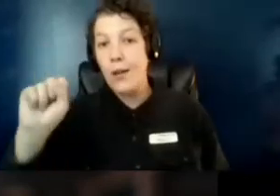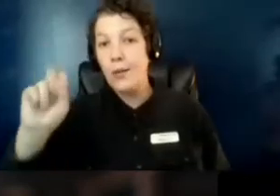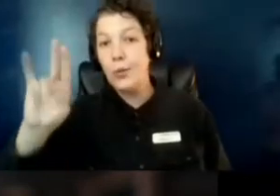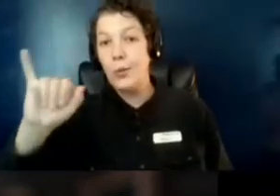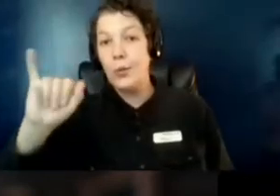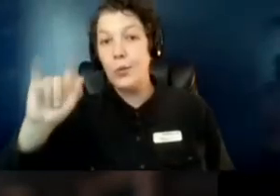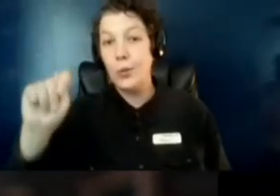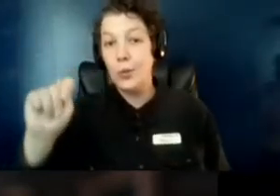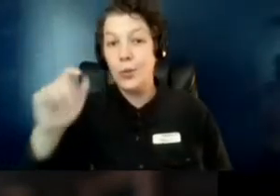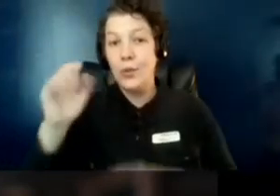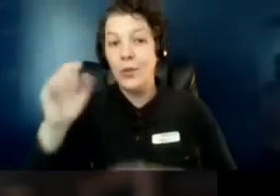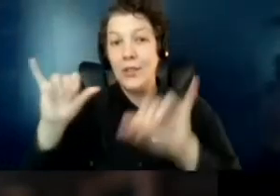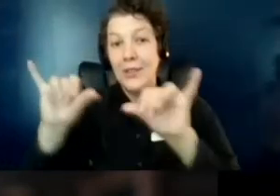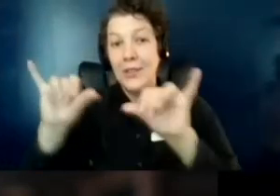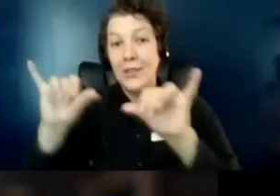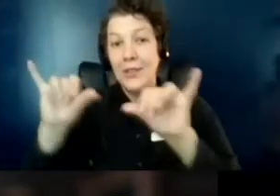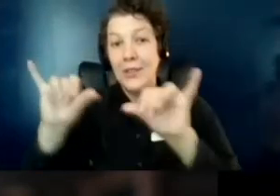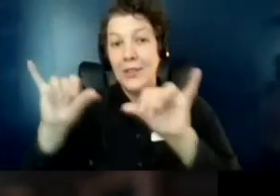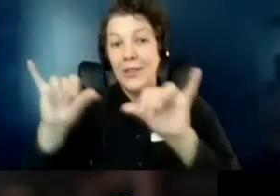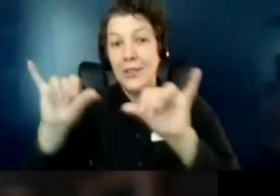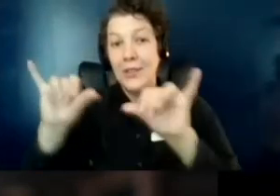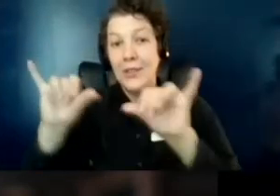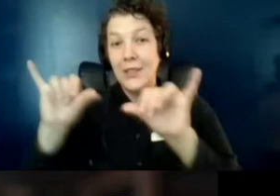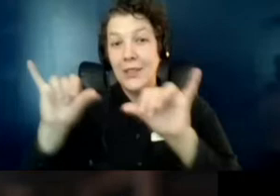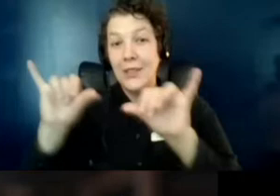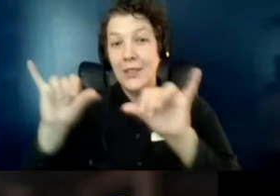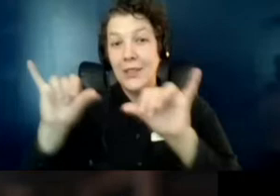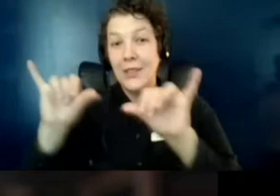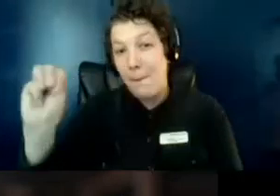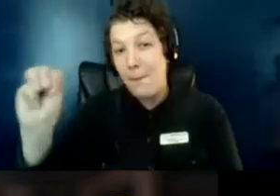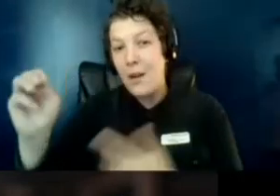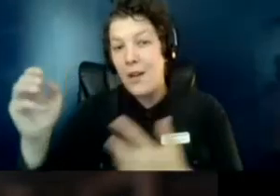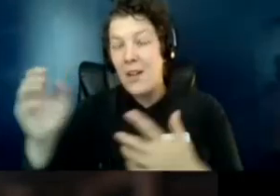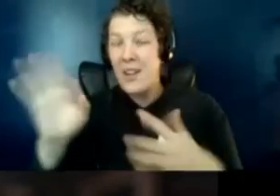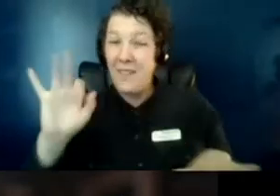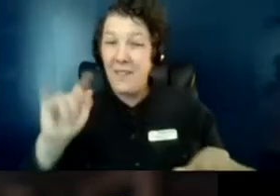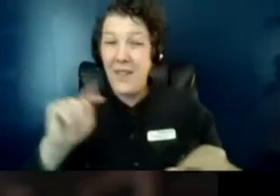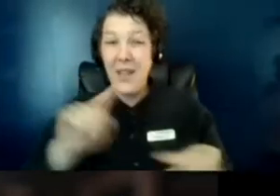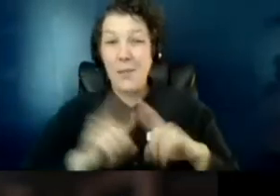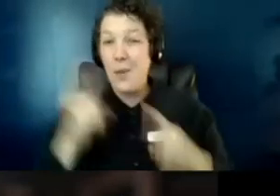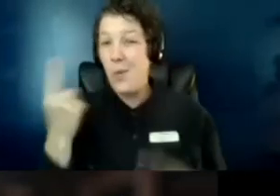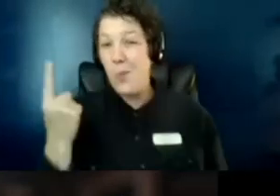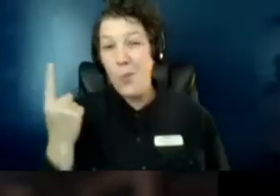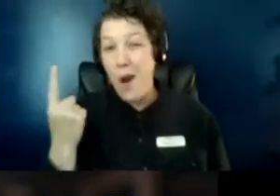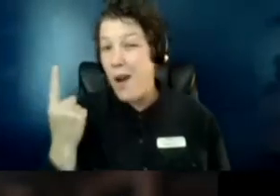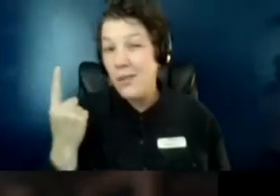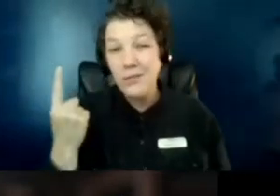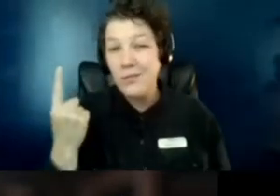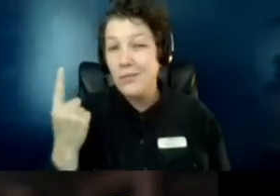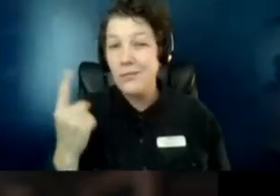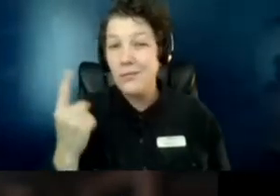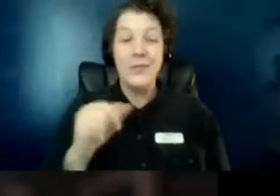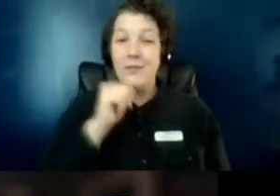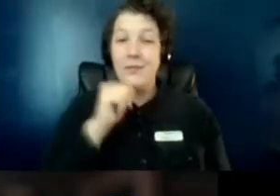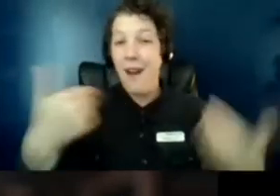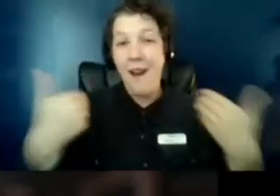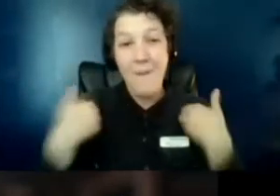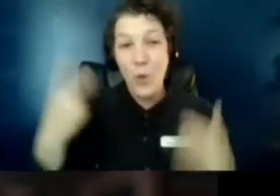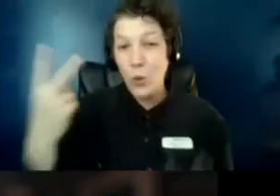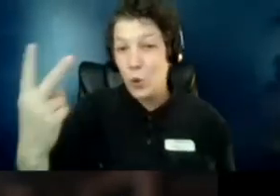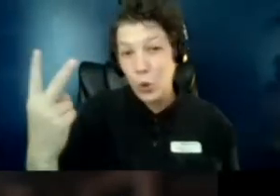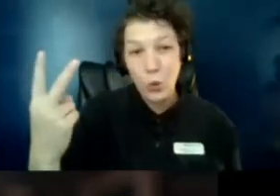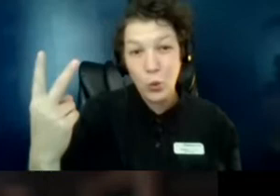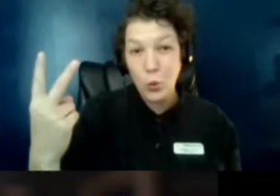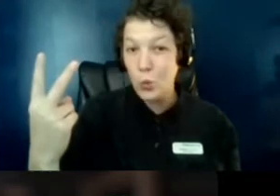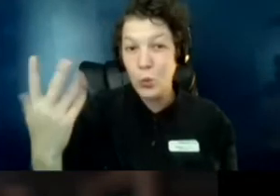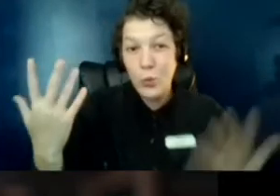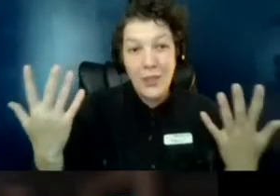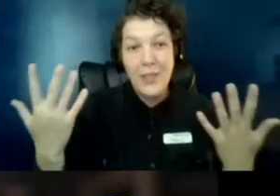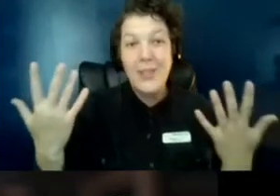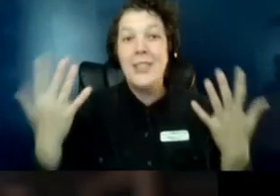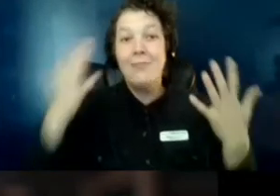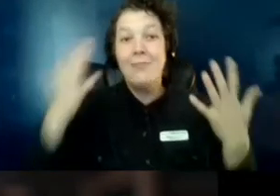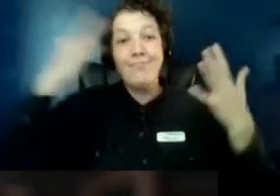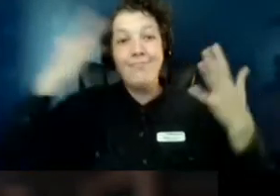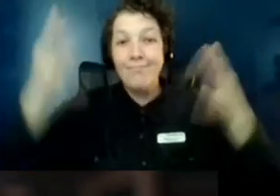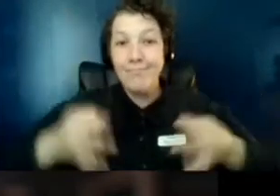not get two of them. That was a problem. And they had to actually cancel their historic